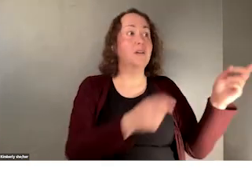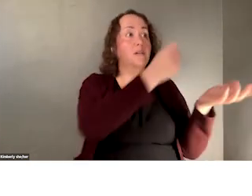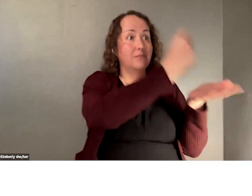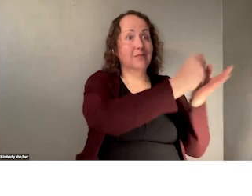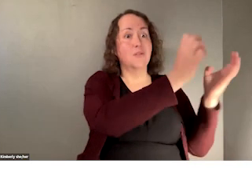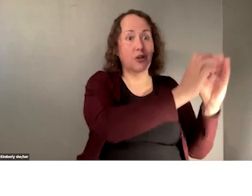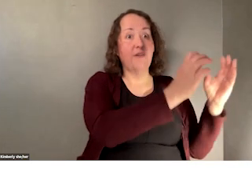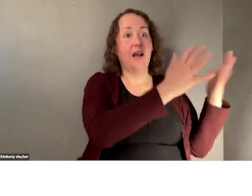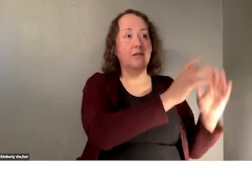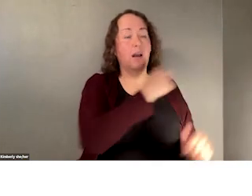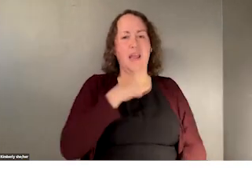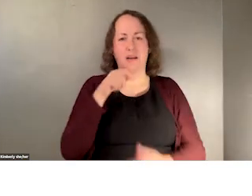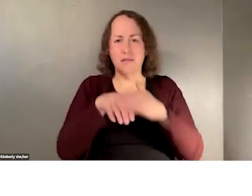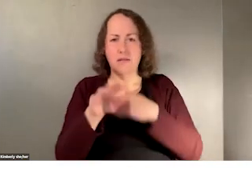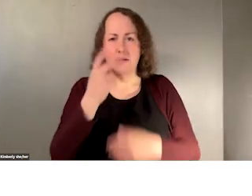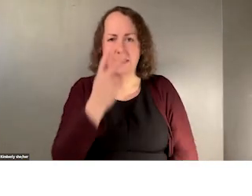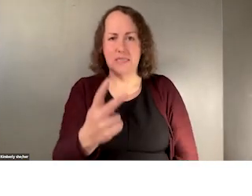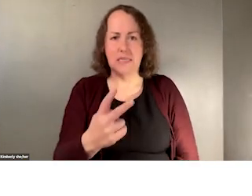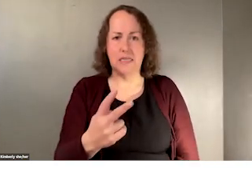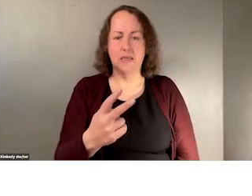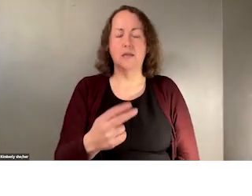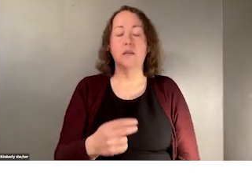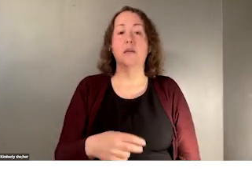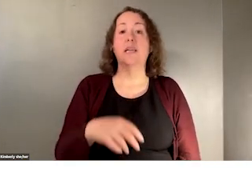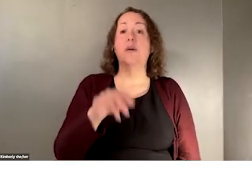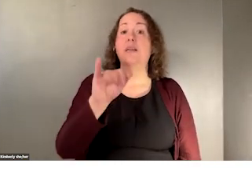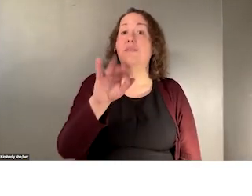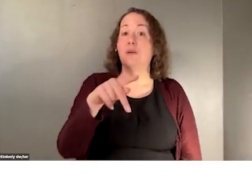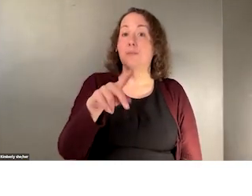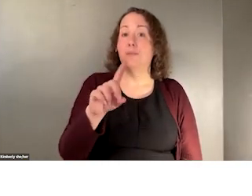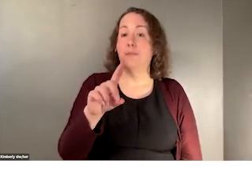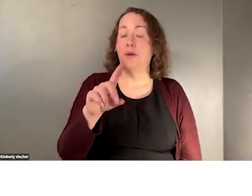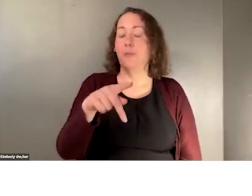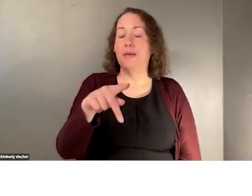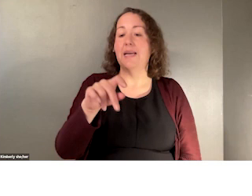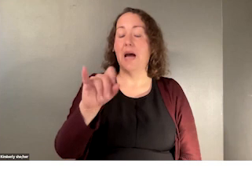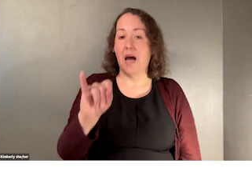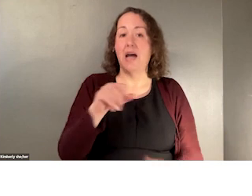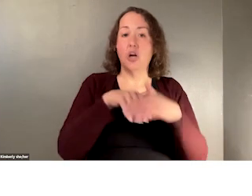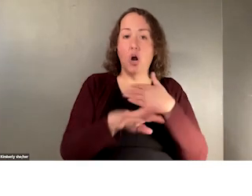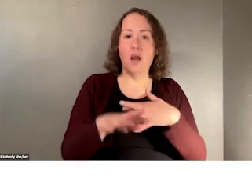If the PI goes in and makes any kind of change, it's no longer certified and it will have to go